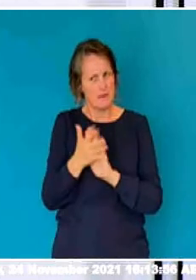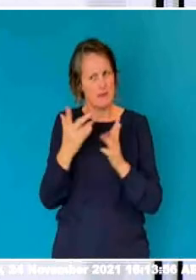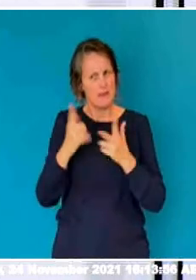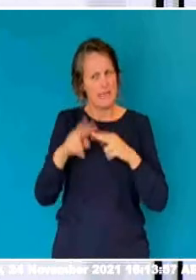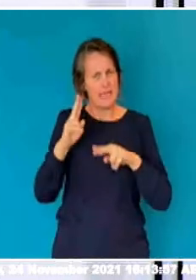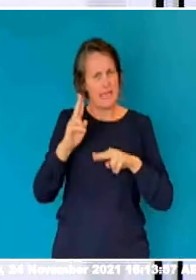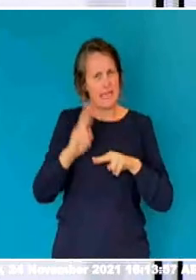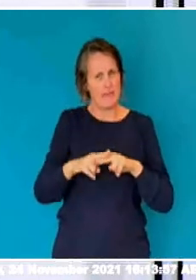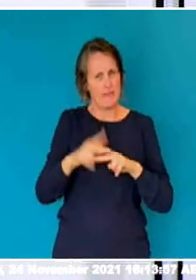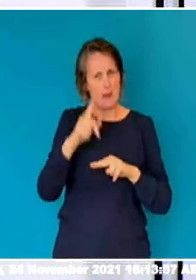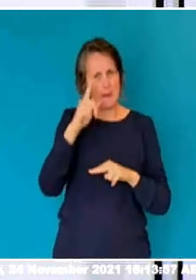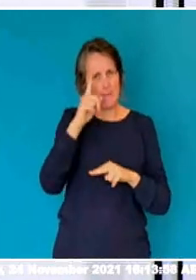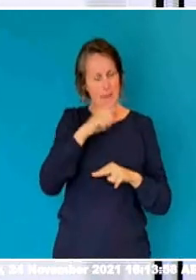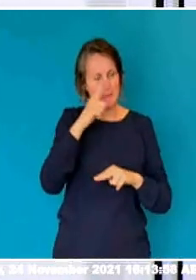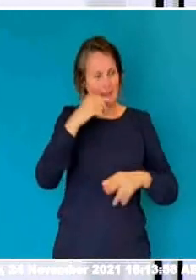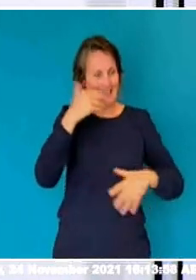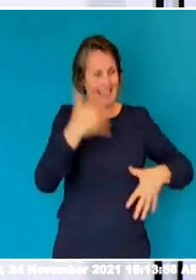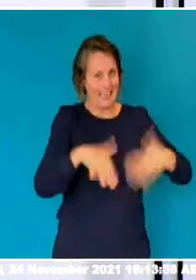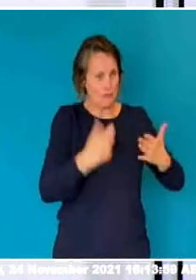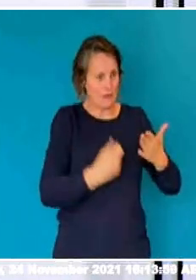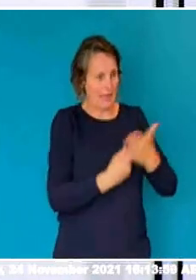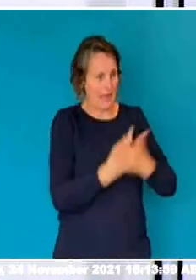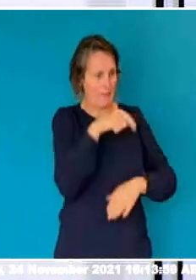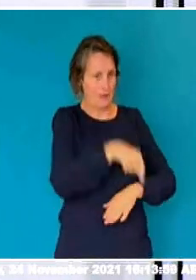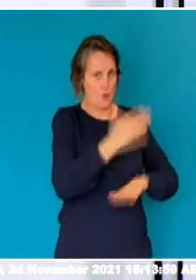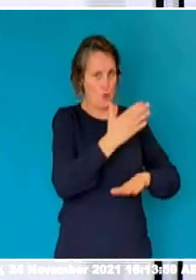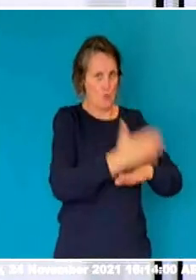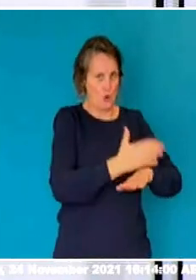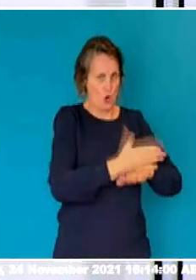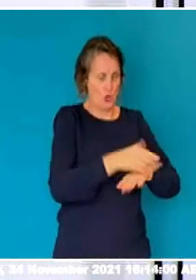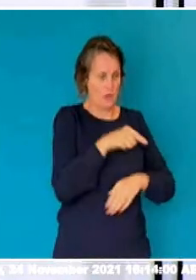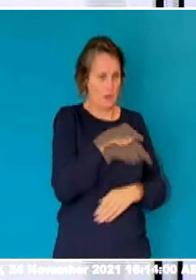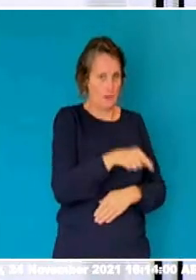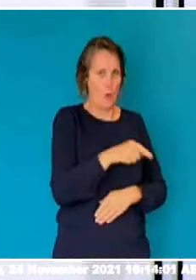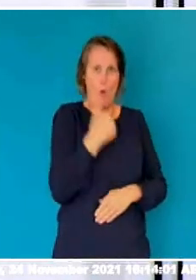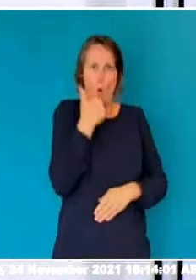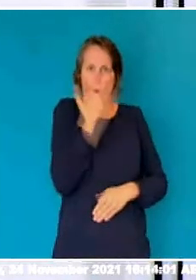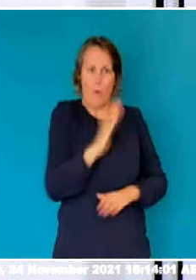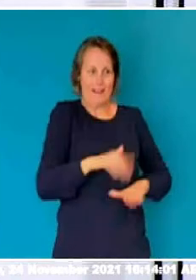sustained within the workplace, where it's compensable, adjustments are always provided?